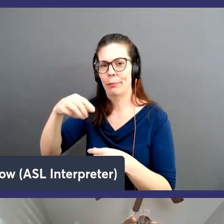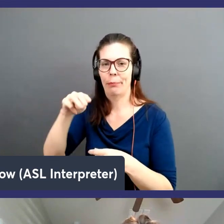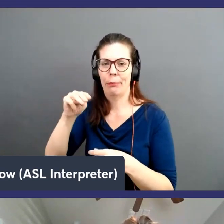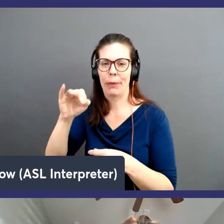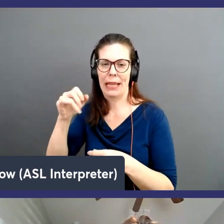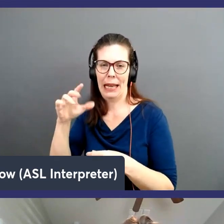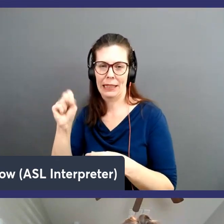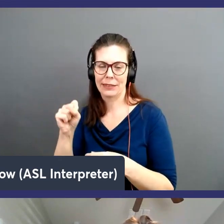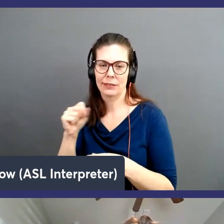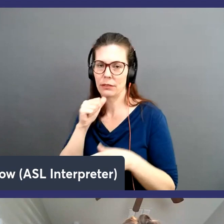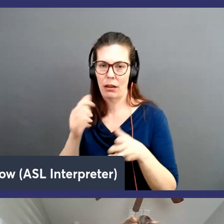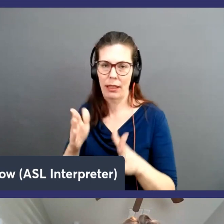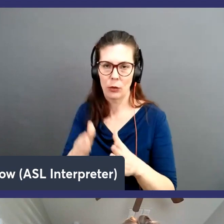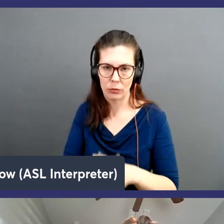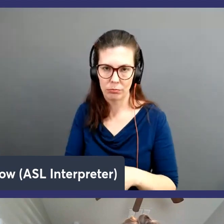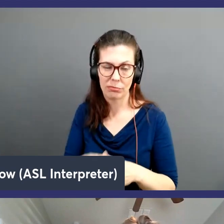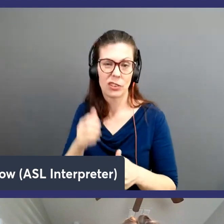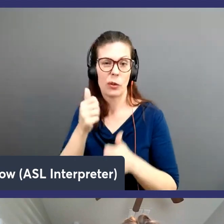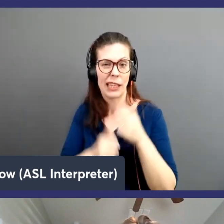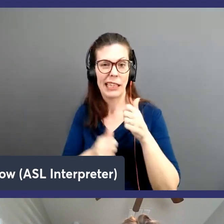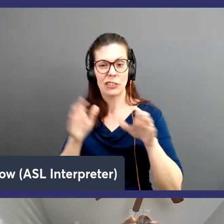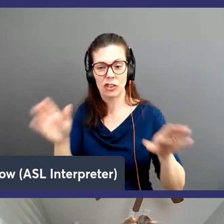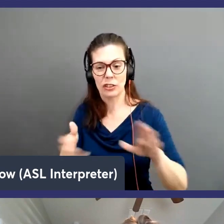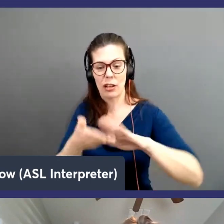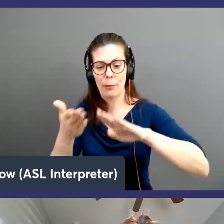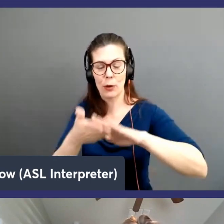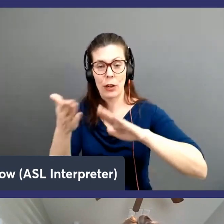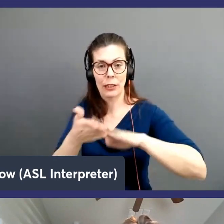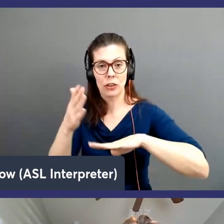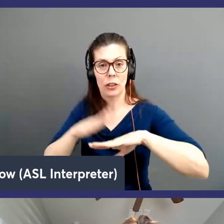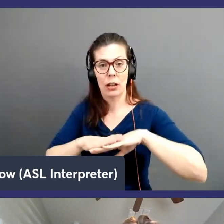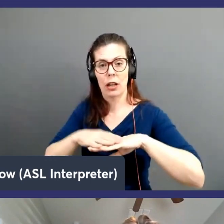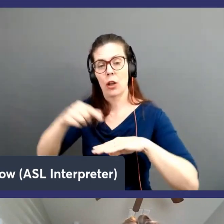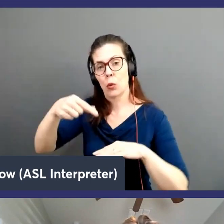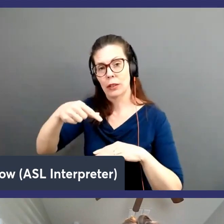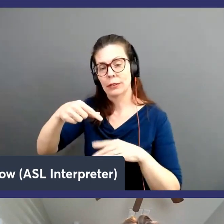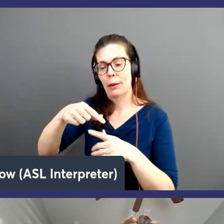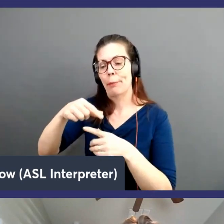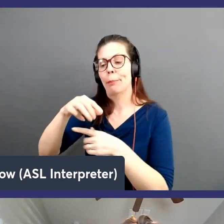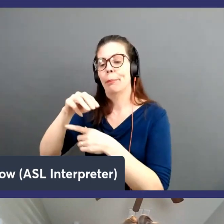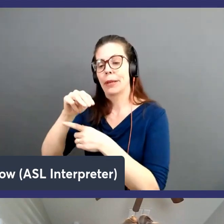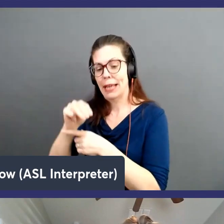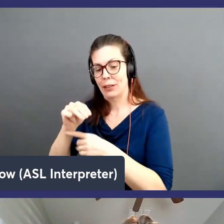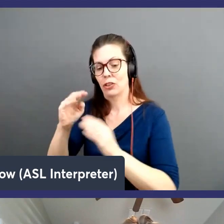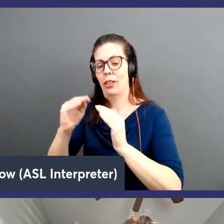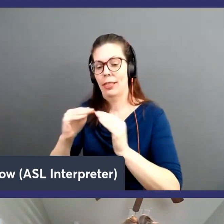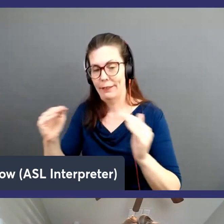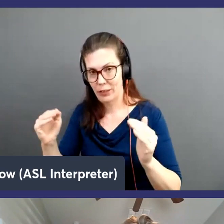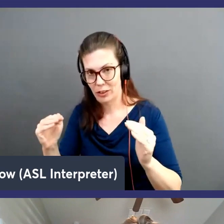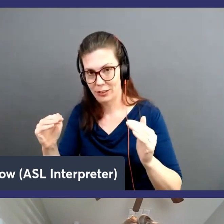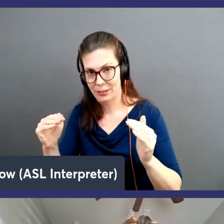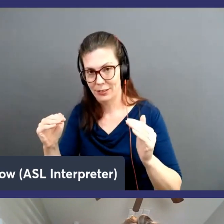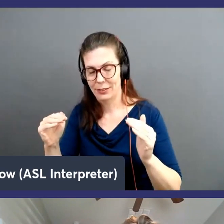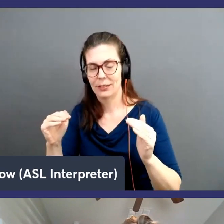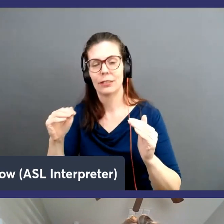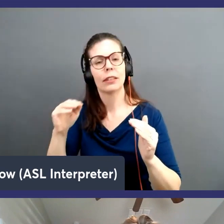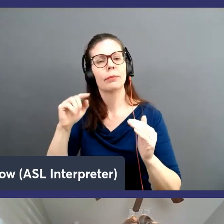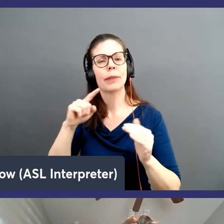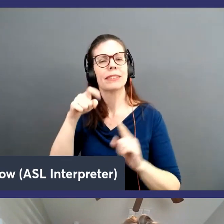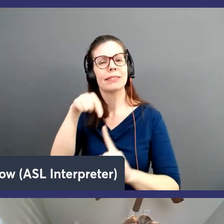Every operation on the quantum mechanical level has to essentially have the same number